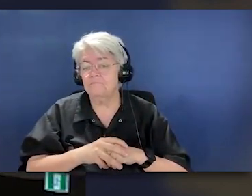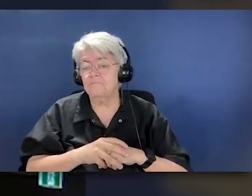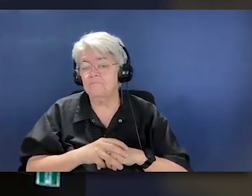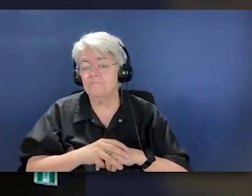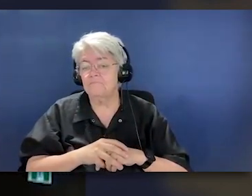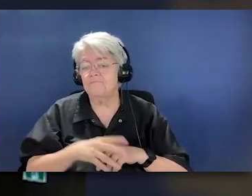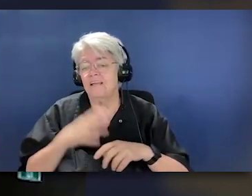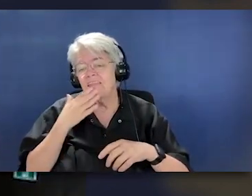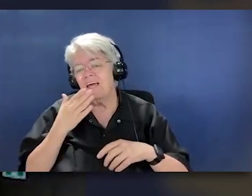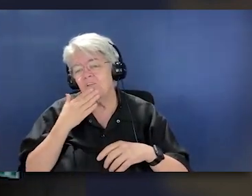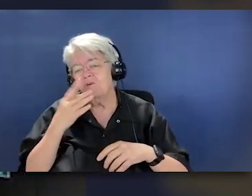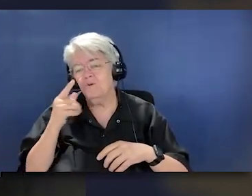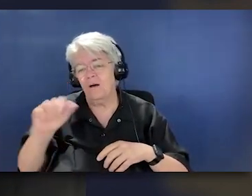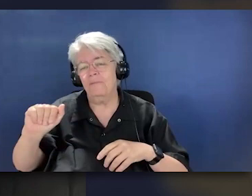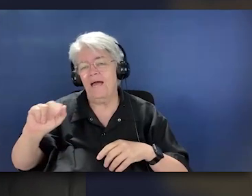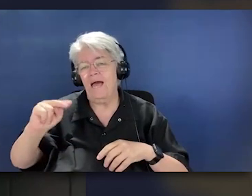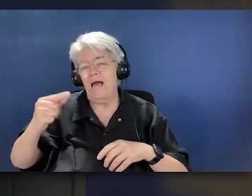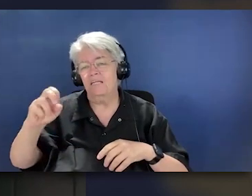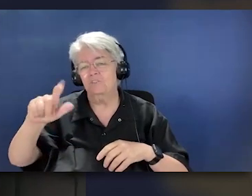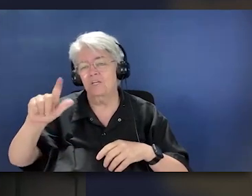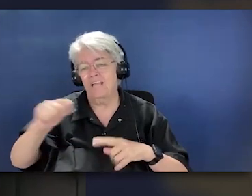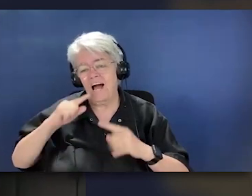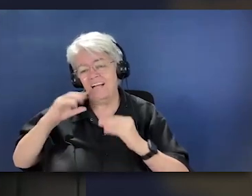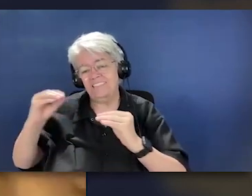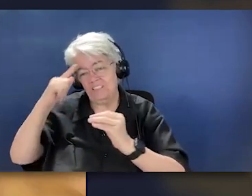Thanks for this. My name is Angela. I teach in the journalism department,